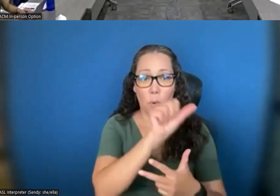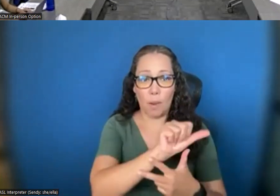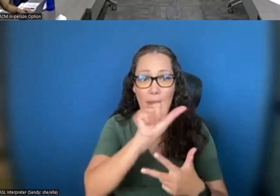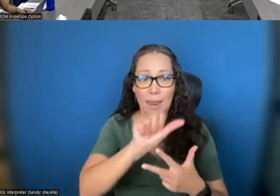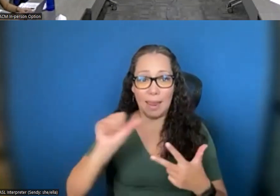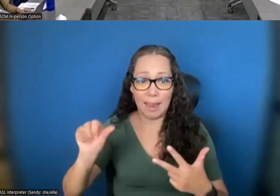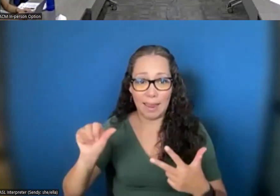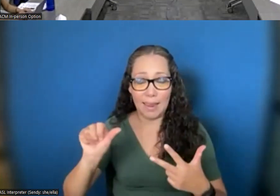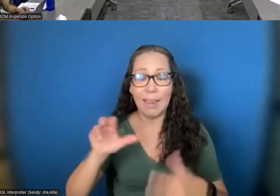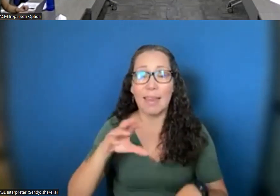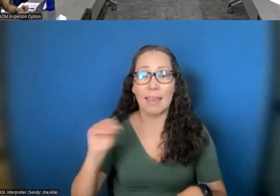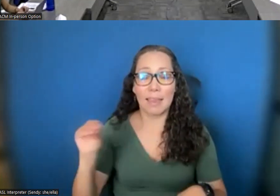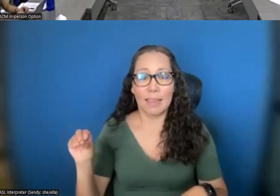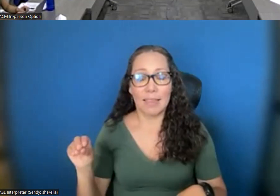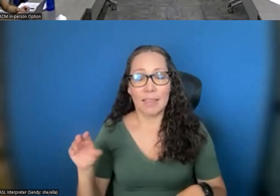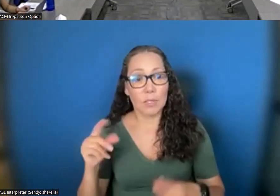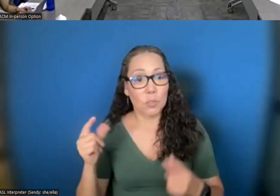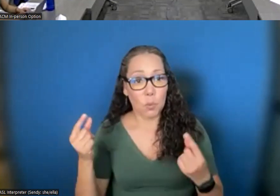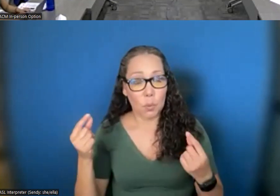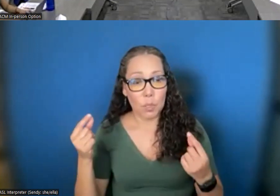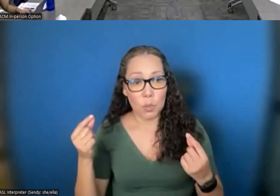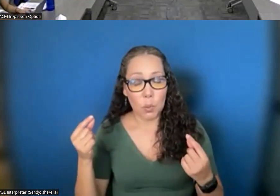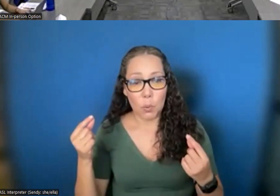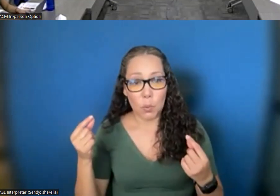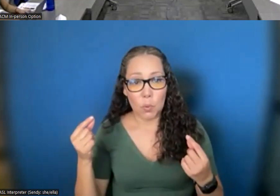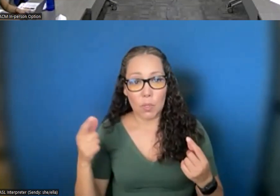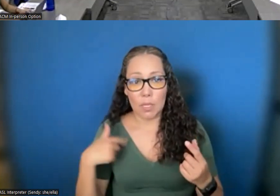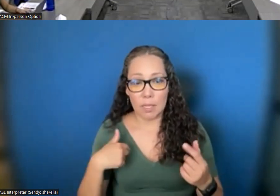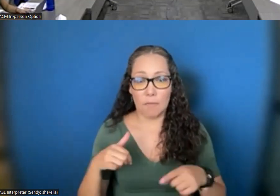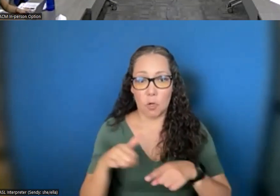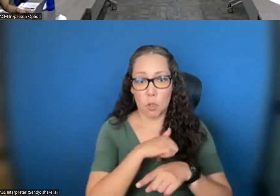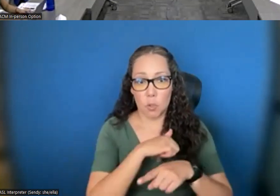business plan a lot of what we're talking about here when it comes to training communication it